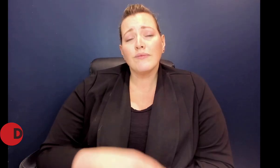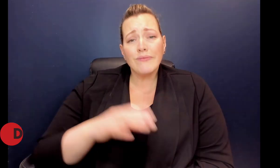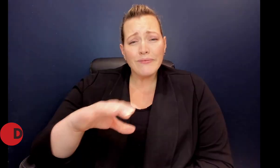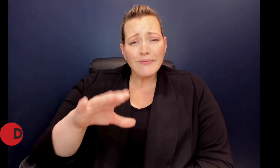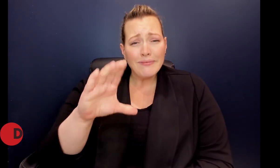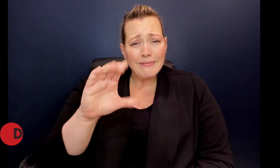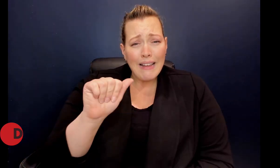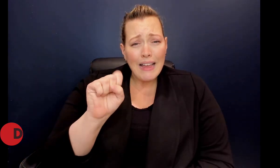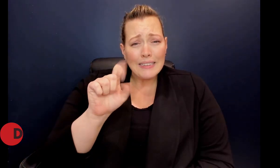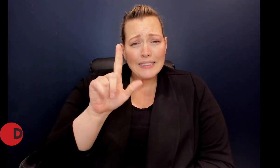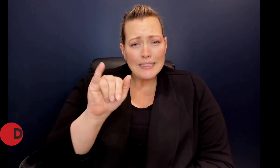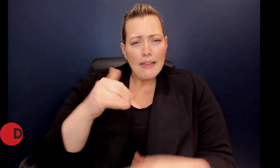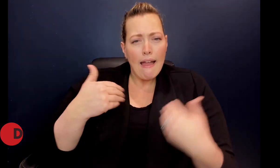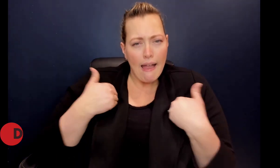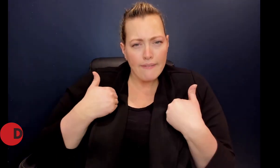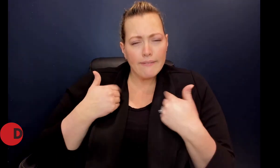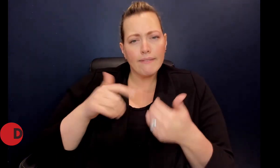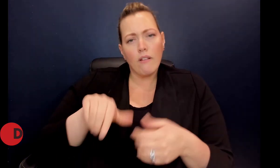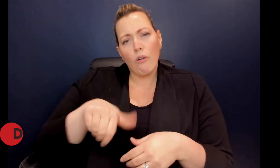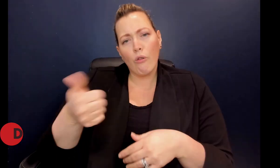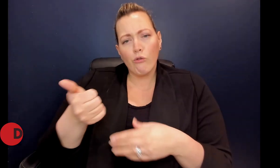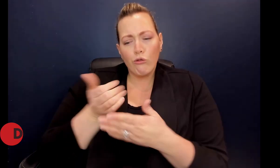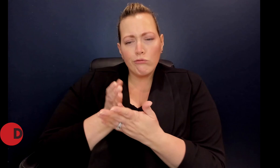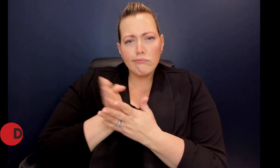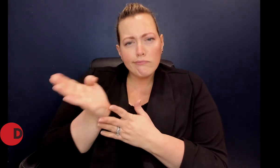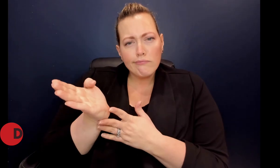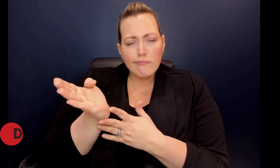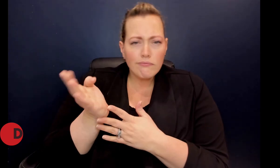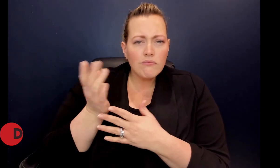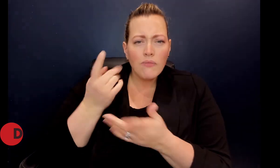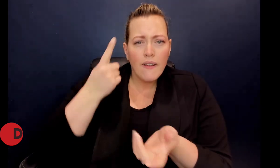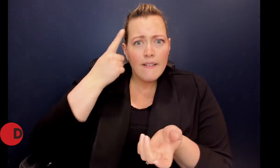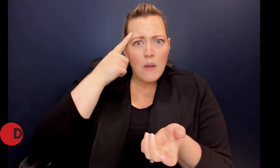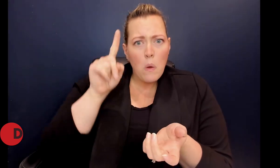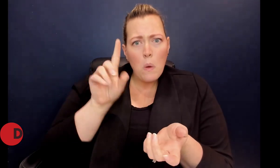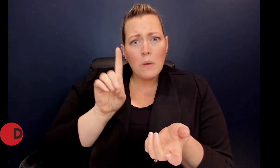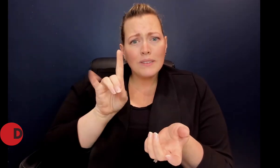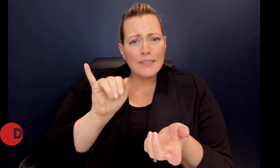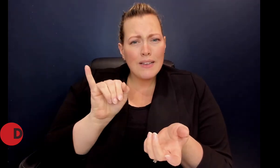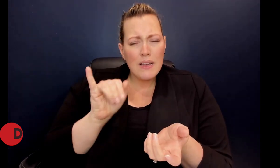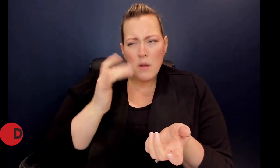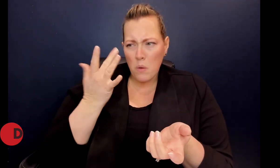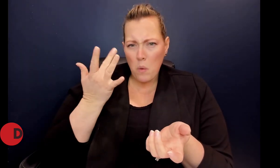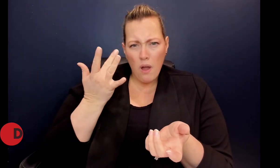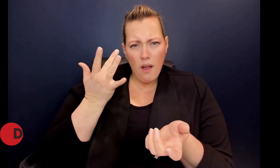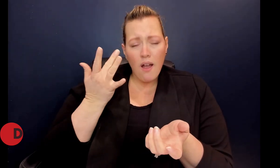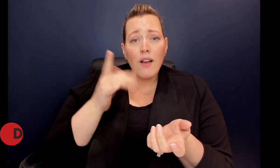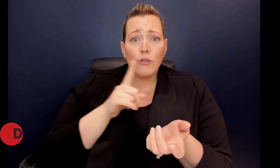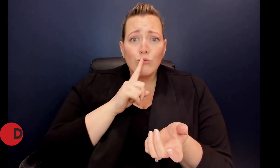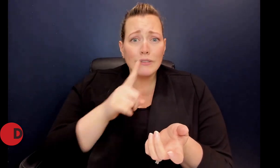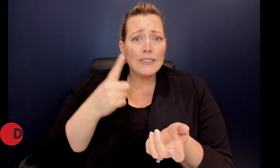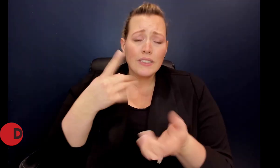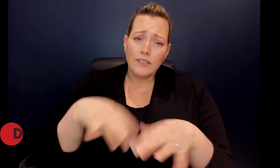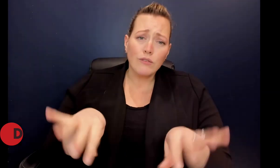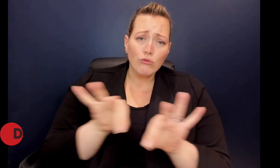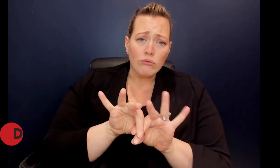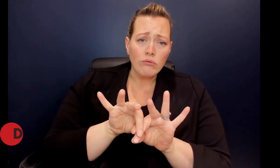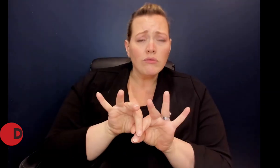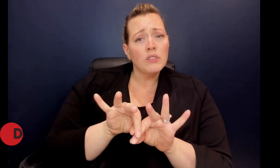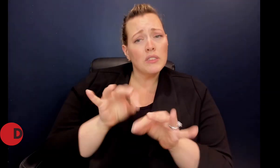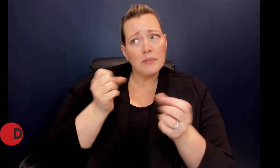Why does CASLI has a 2nd track for DI’s? Because we noticed that